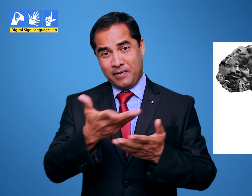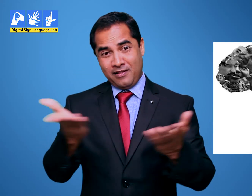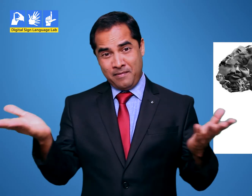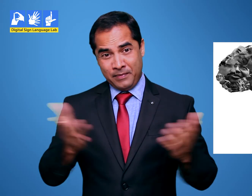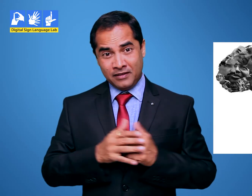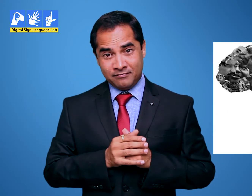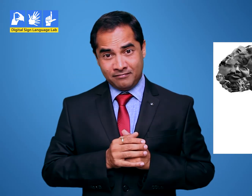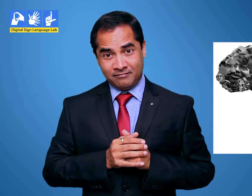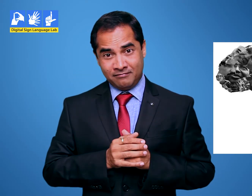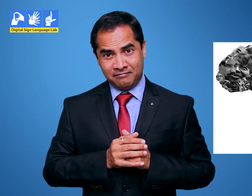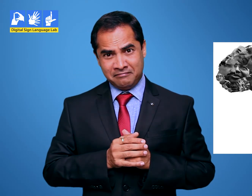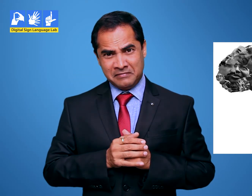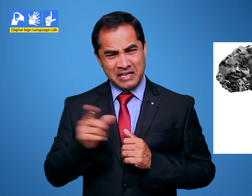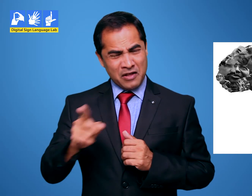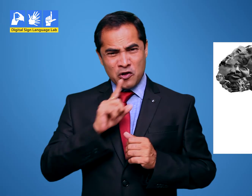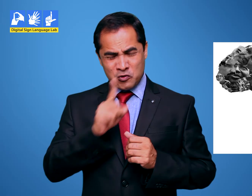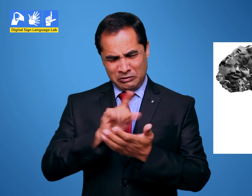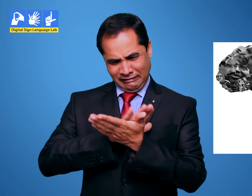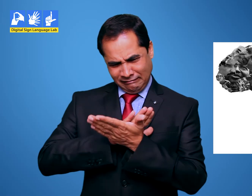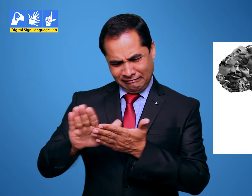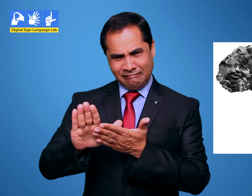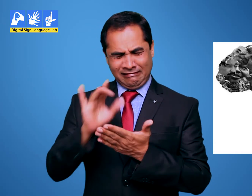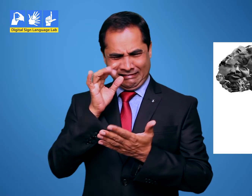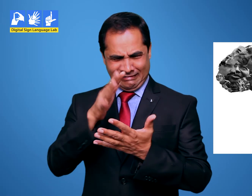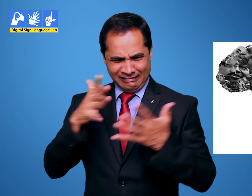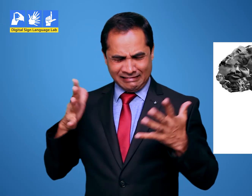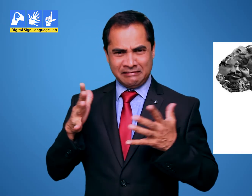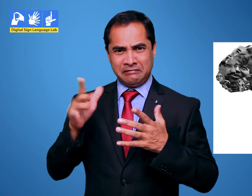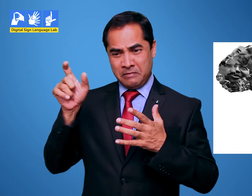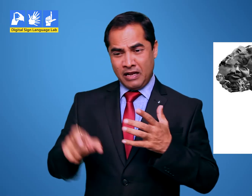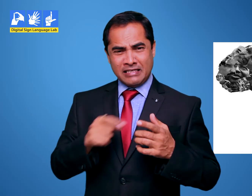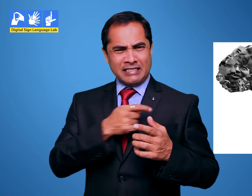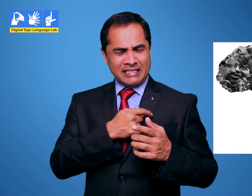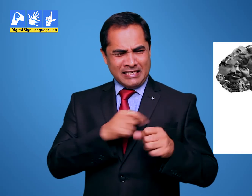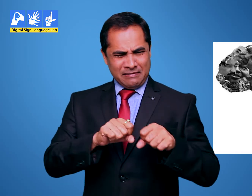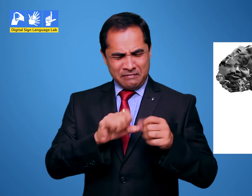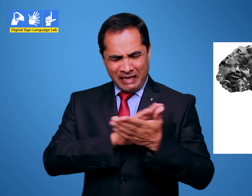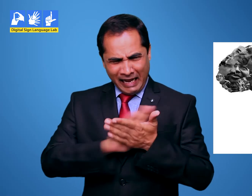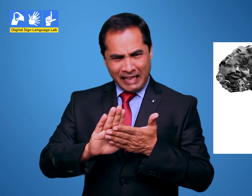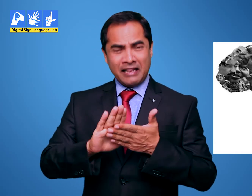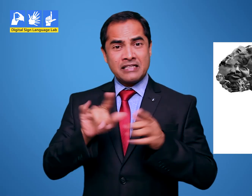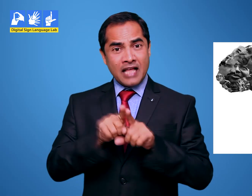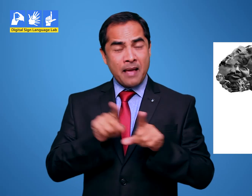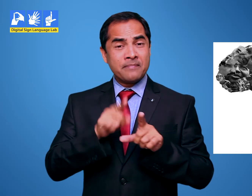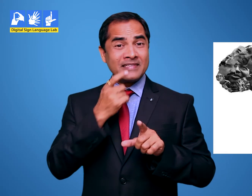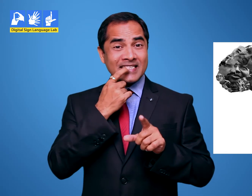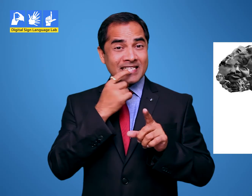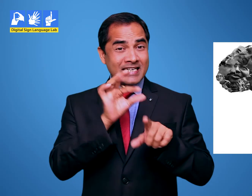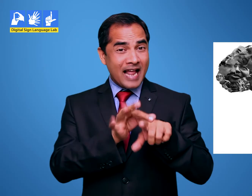people, finer and truer than the purest diamonds.